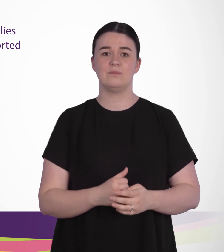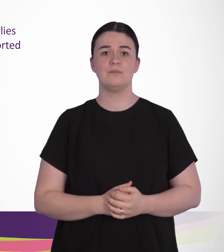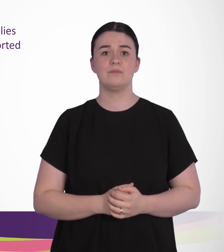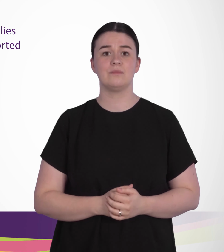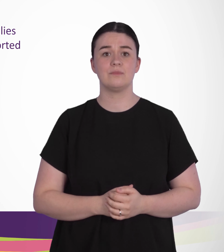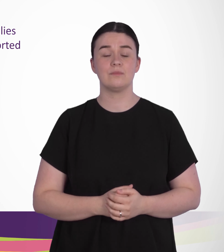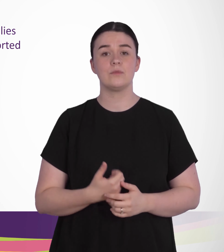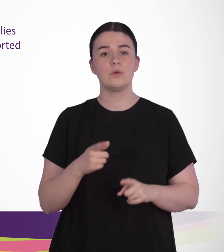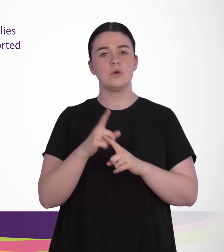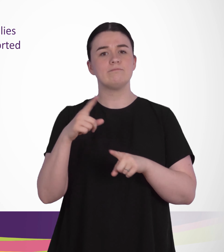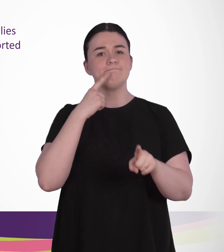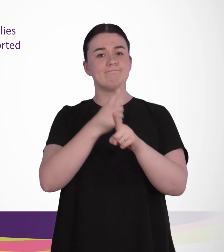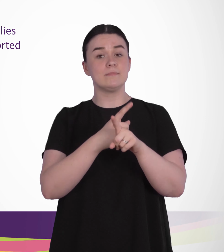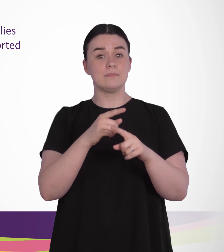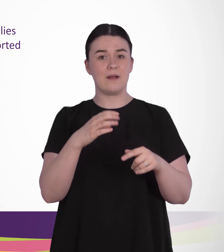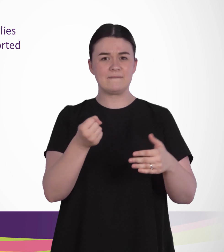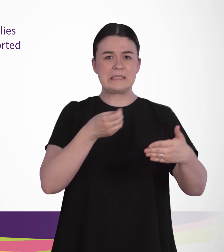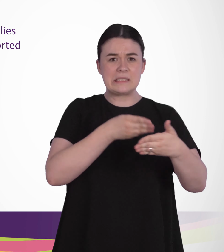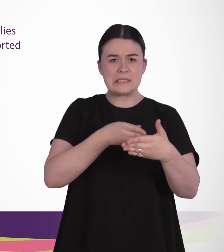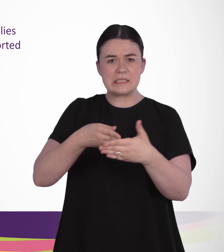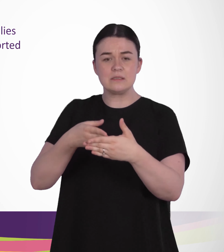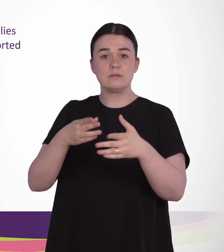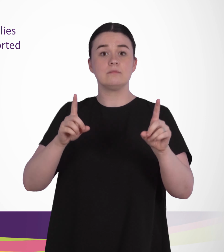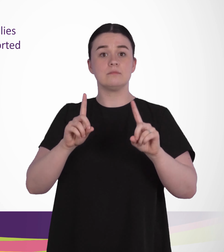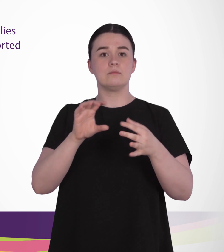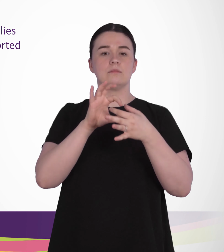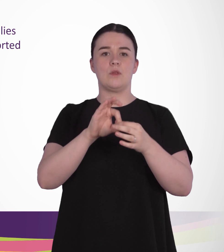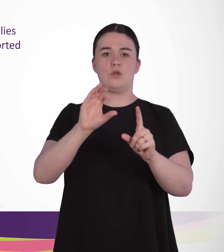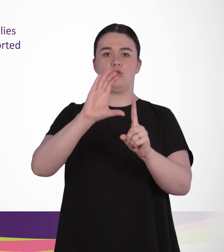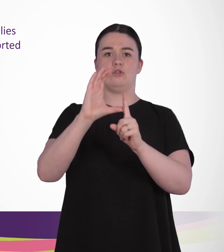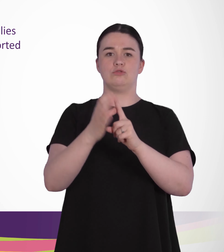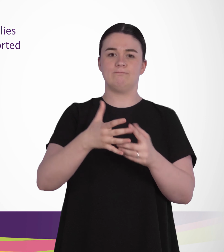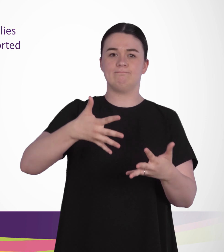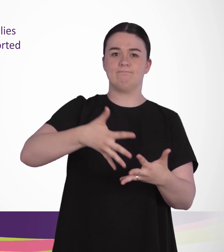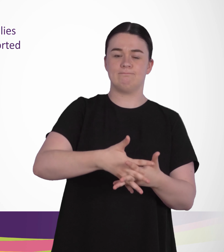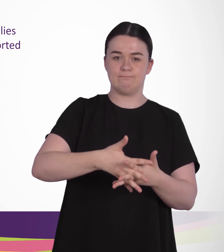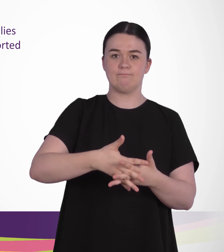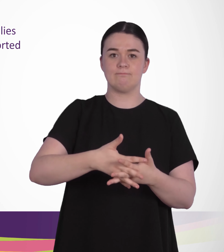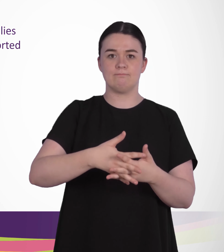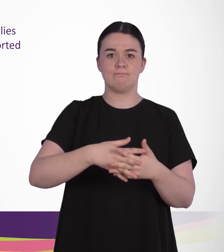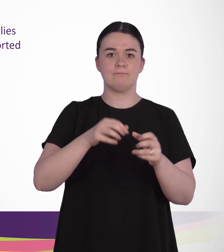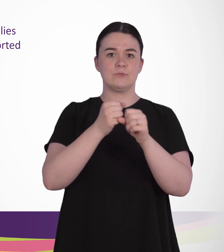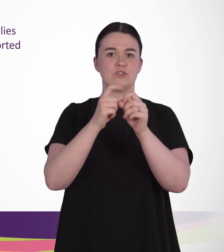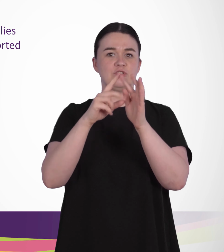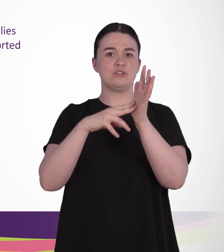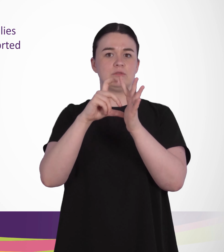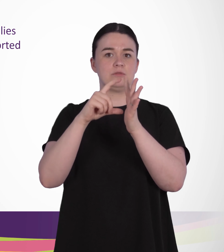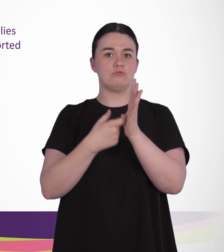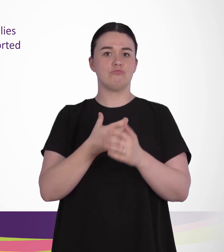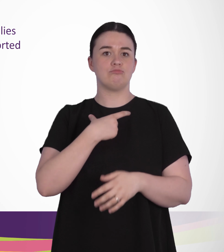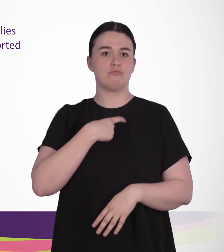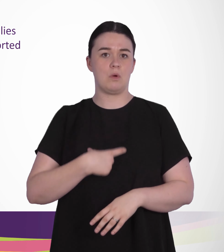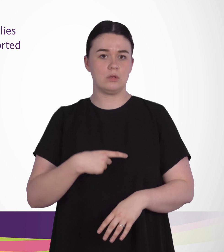They also noted the challenges created by culturally entrenched gender roles